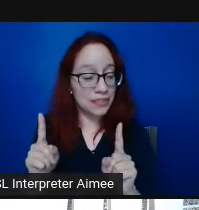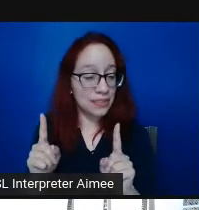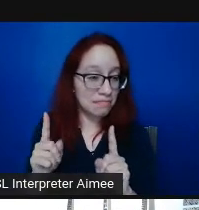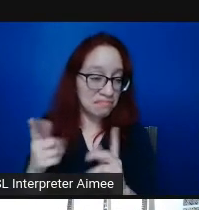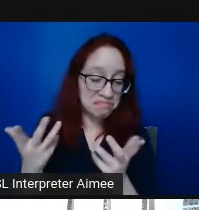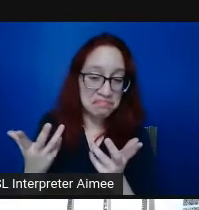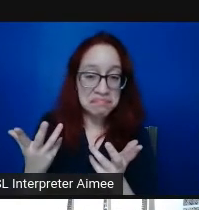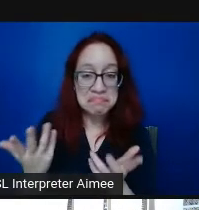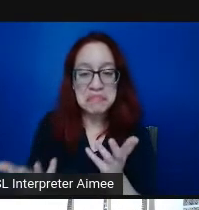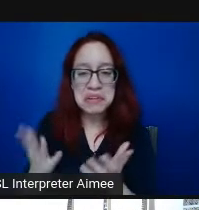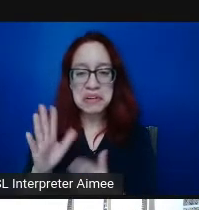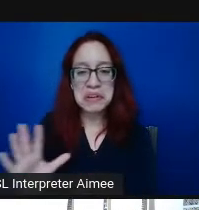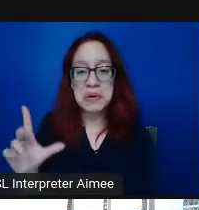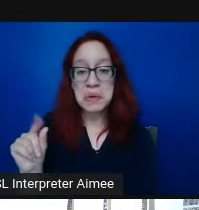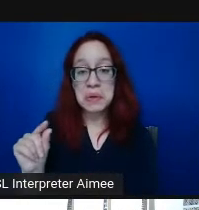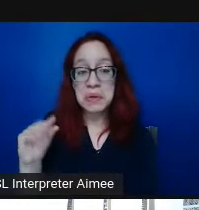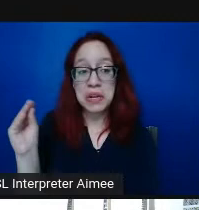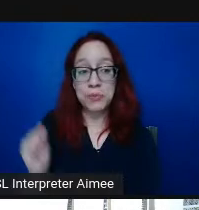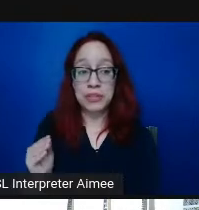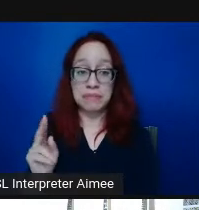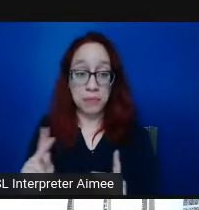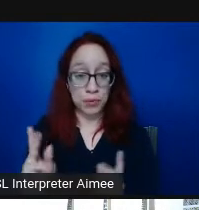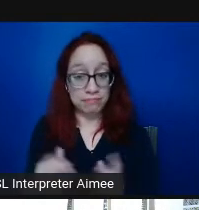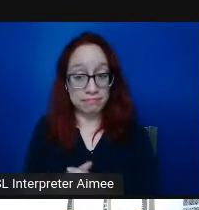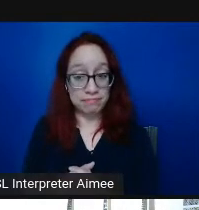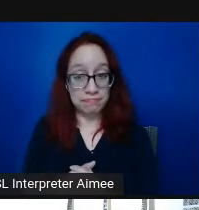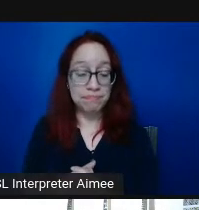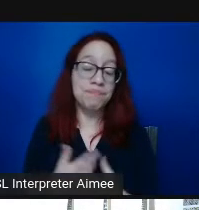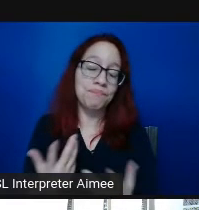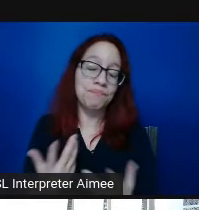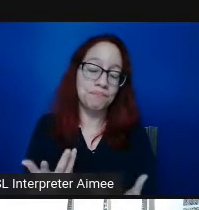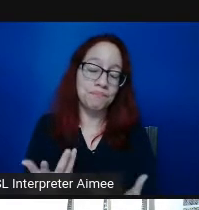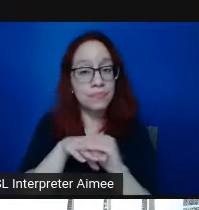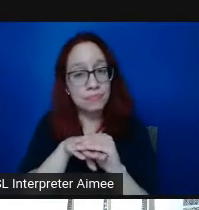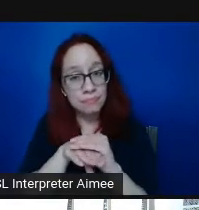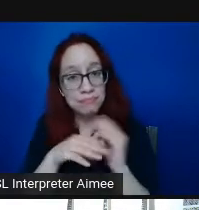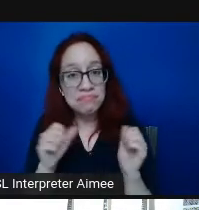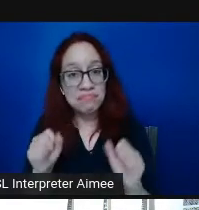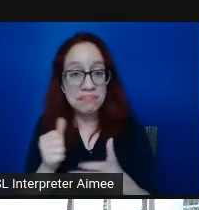about 20% of the population and accessibility can help everybody.